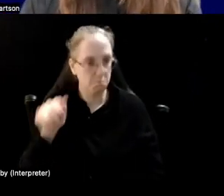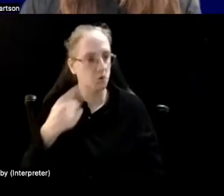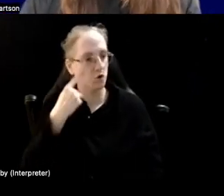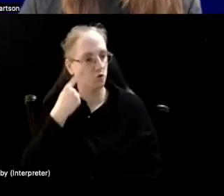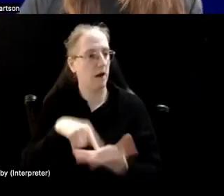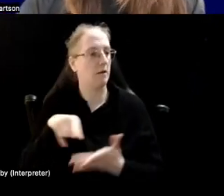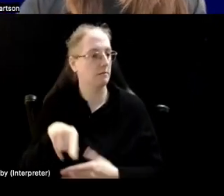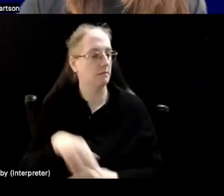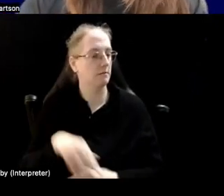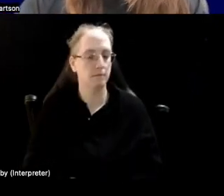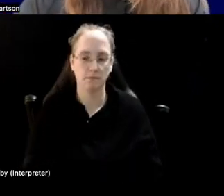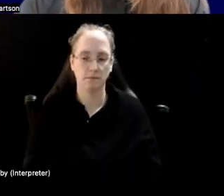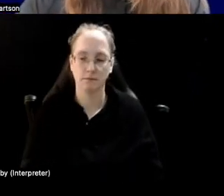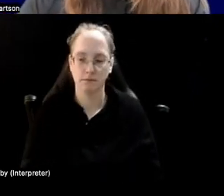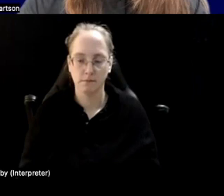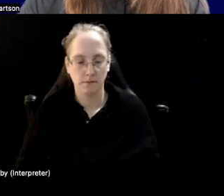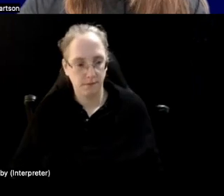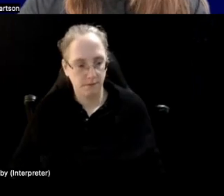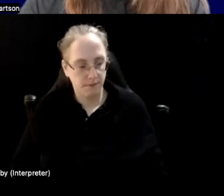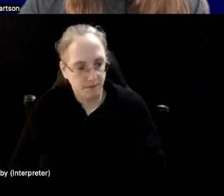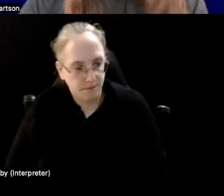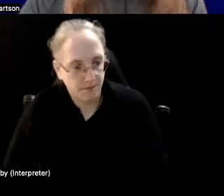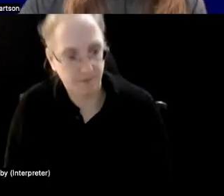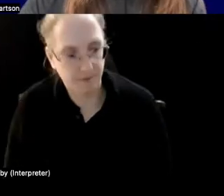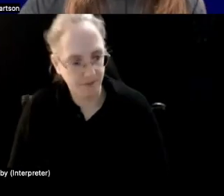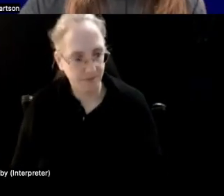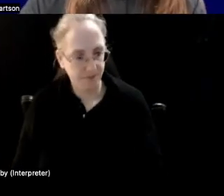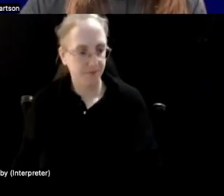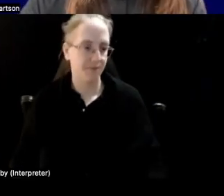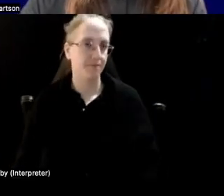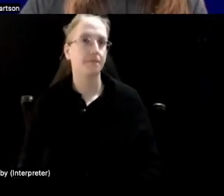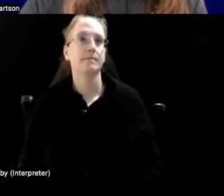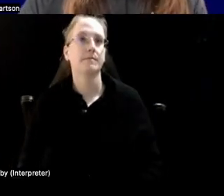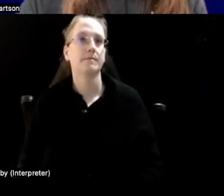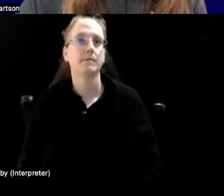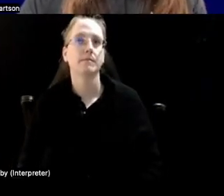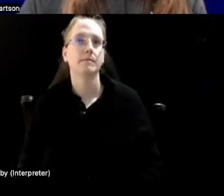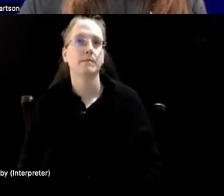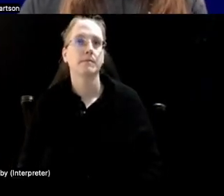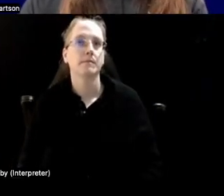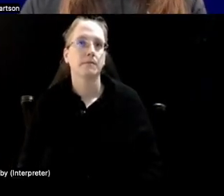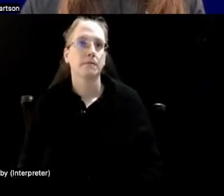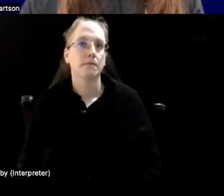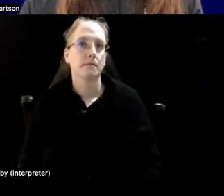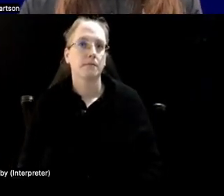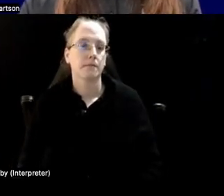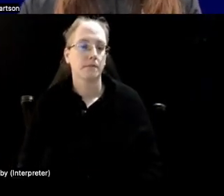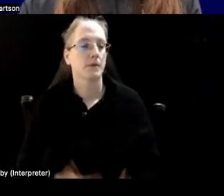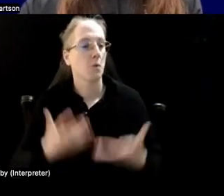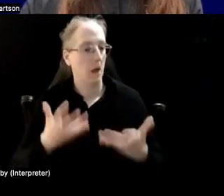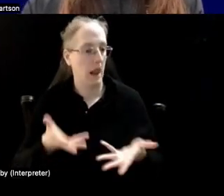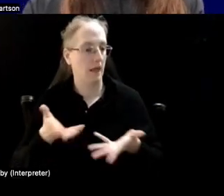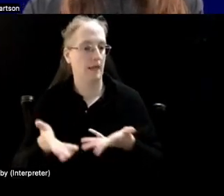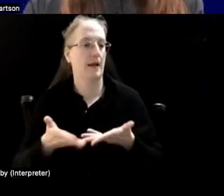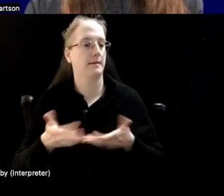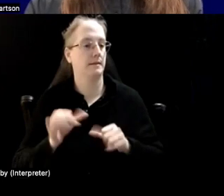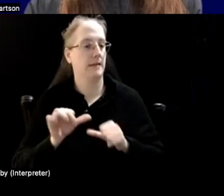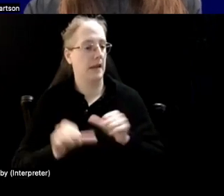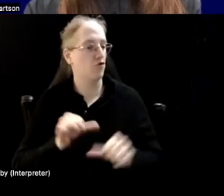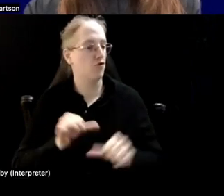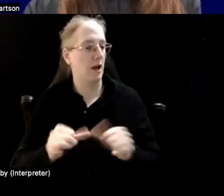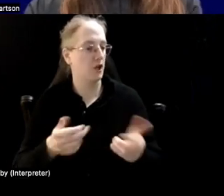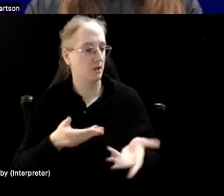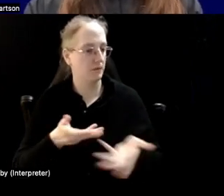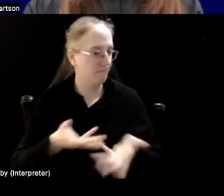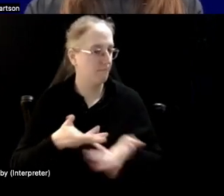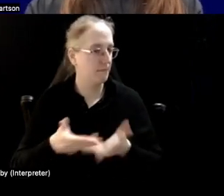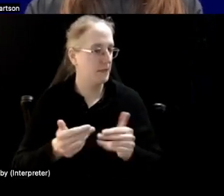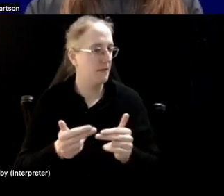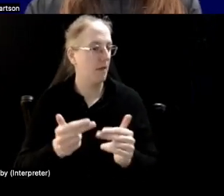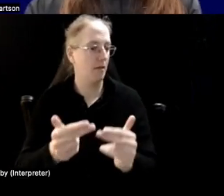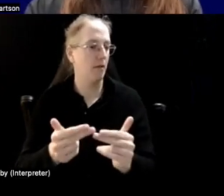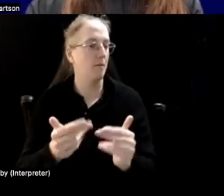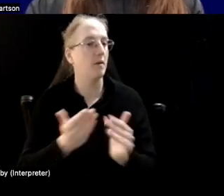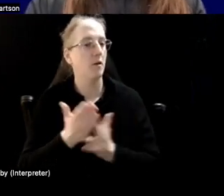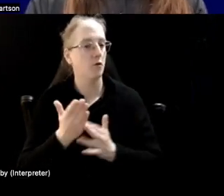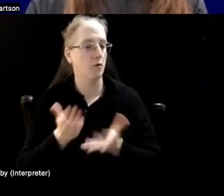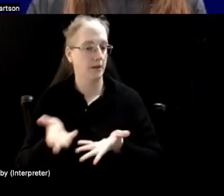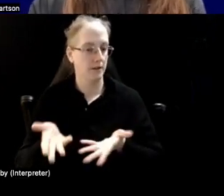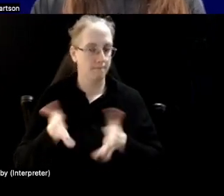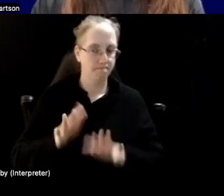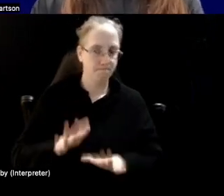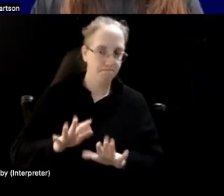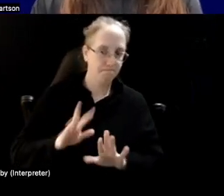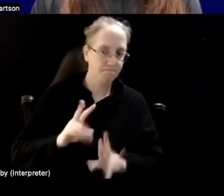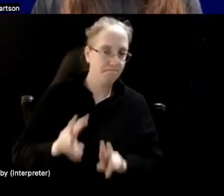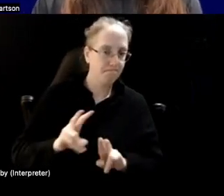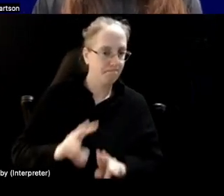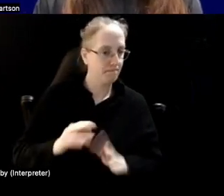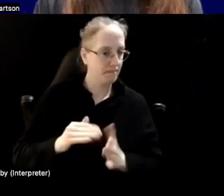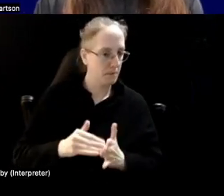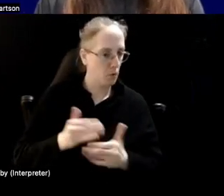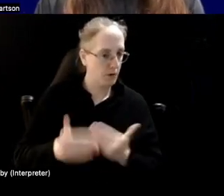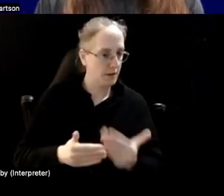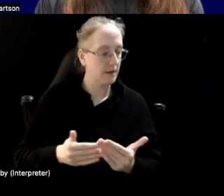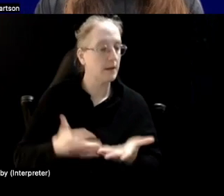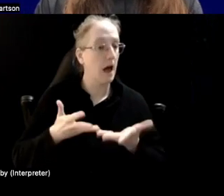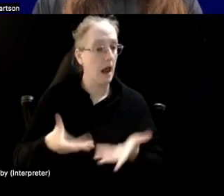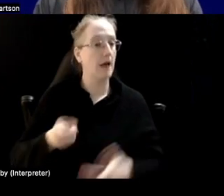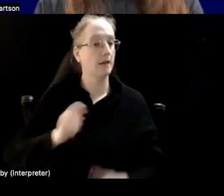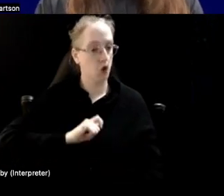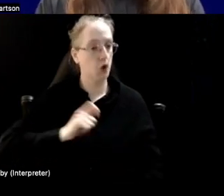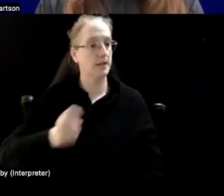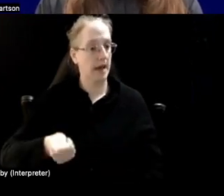So, we're letting an interaction routine or sequence develop through this process. It keeps our turns going. We keep the turns going